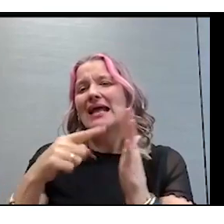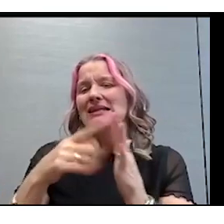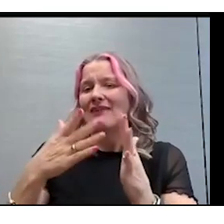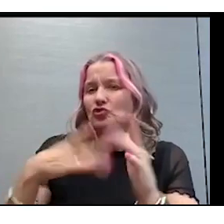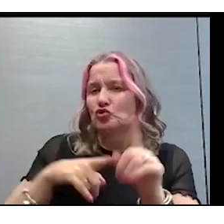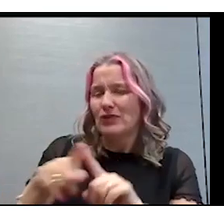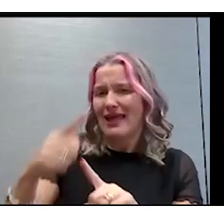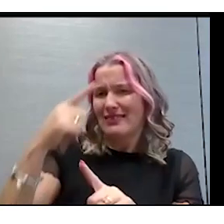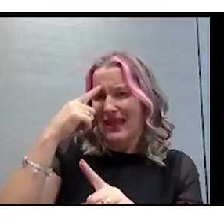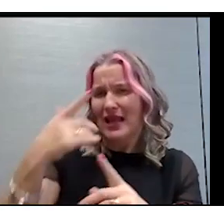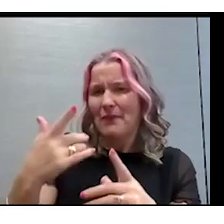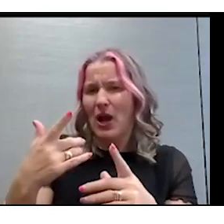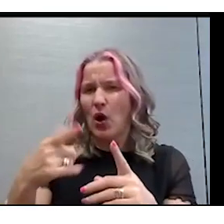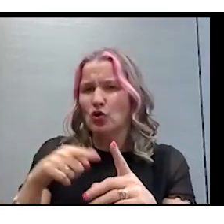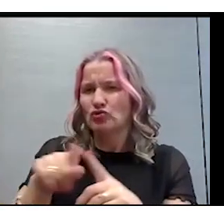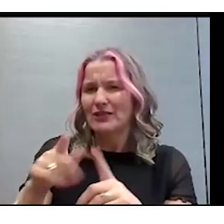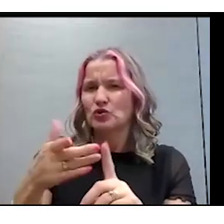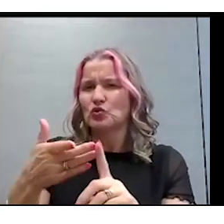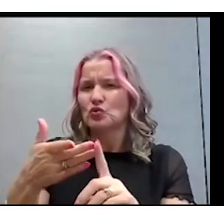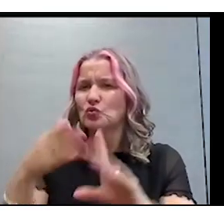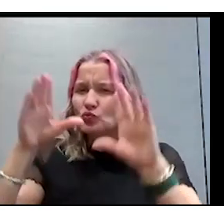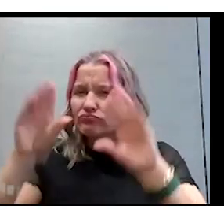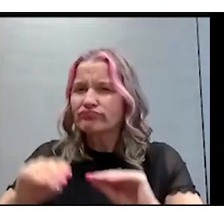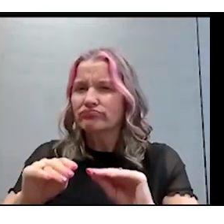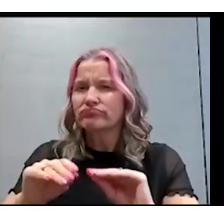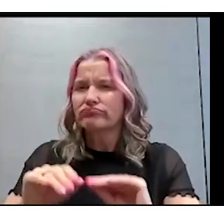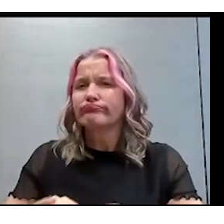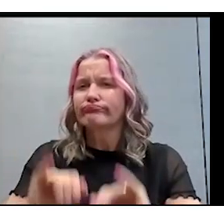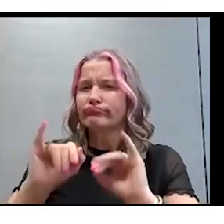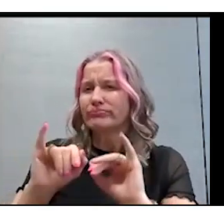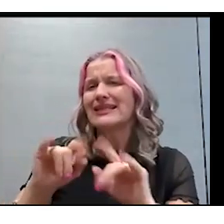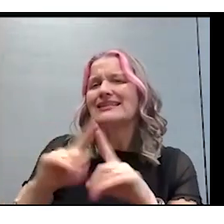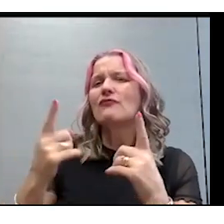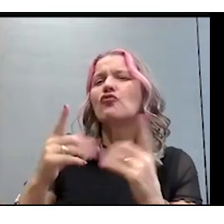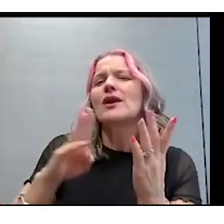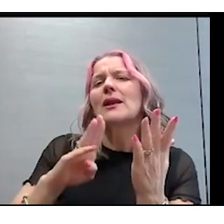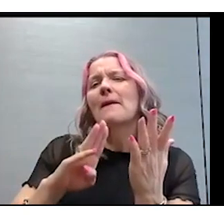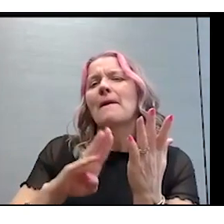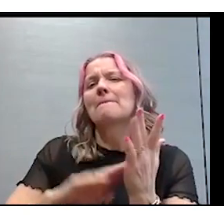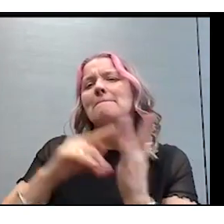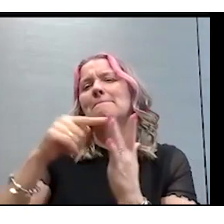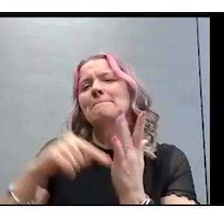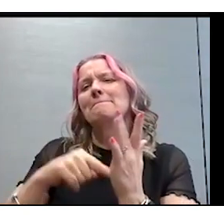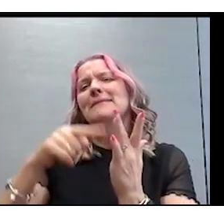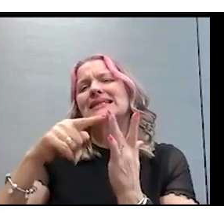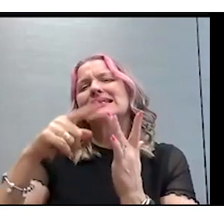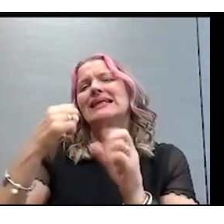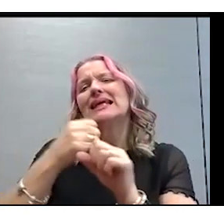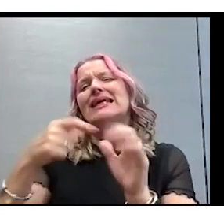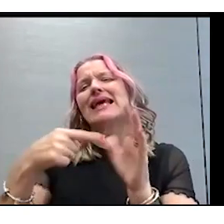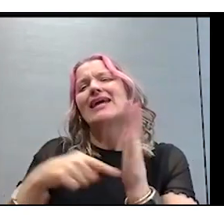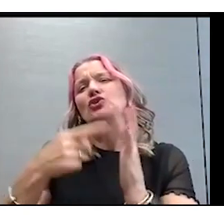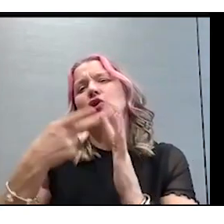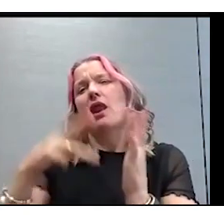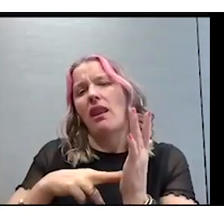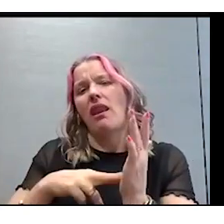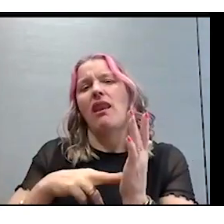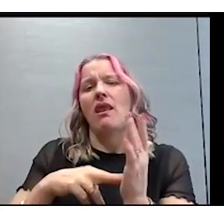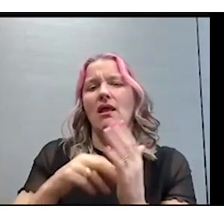We're going to spend time today and I'll explain the different mitigations and then the one that we're going to go in depth in and then we need to operate, right.